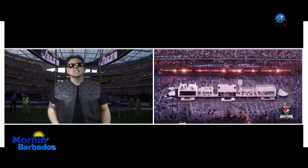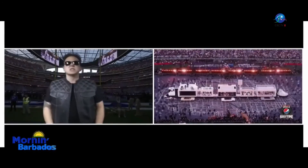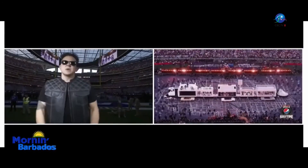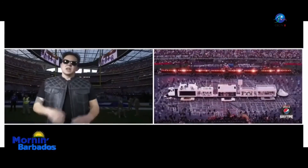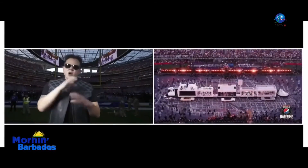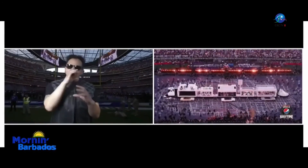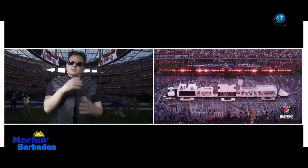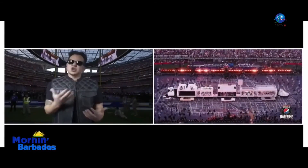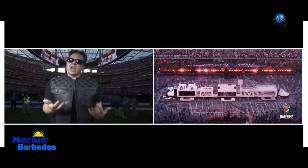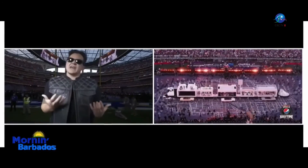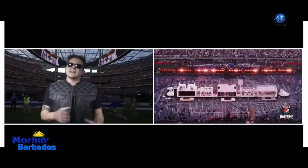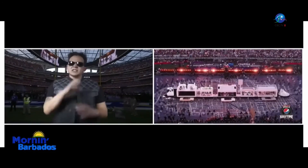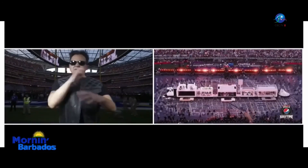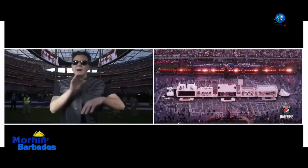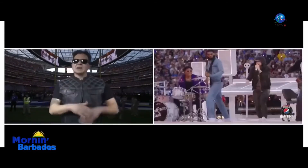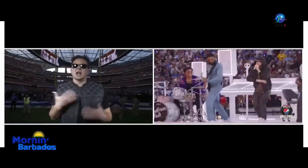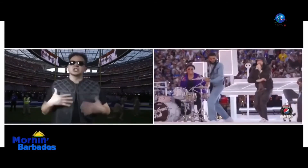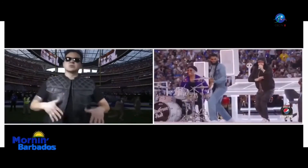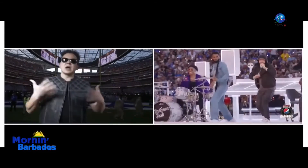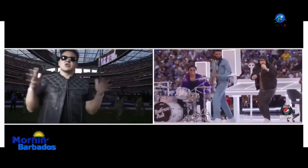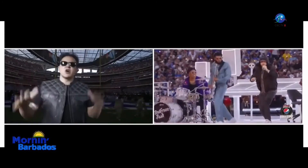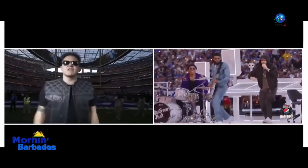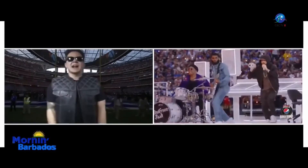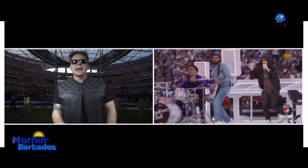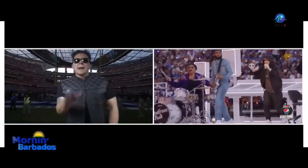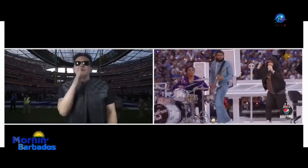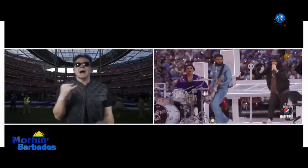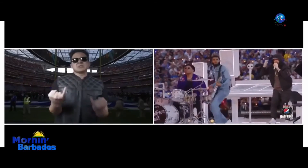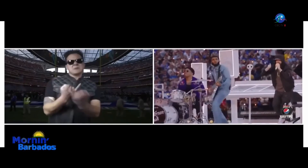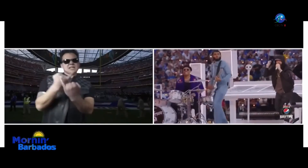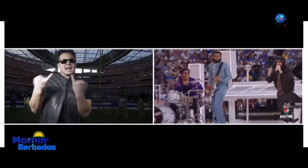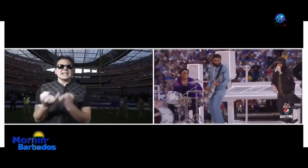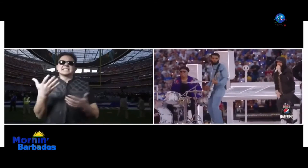these weak arms are heavy there's vomit on the sweater already mom's spaghetti